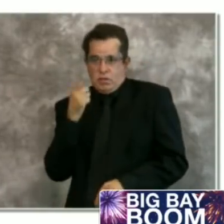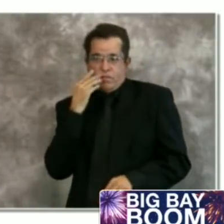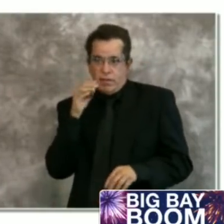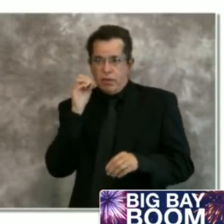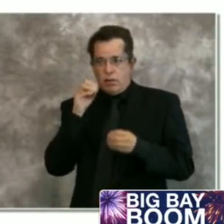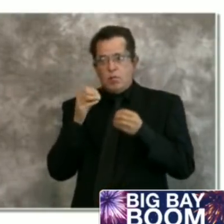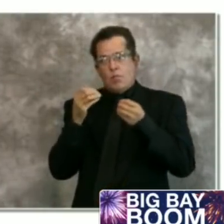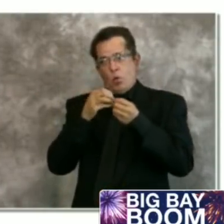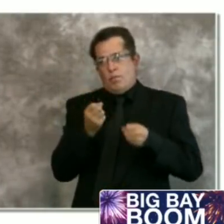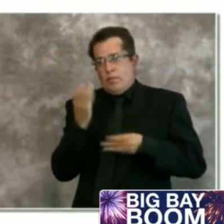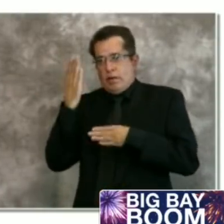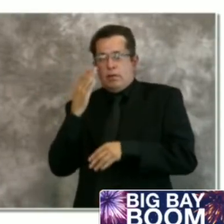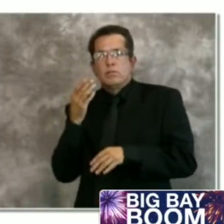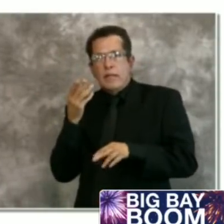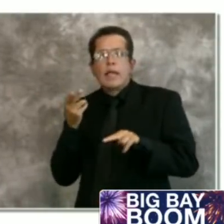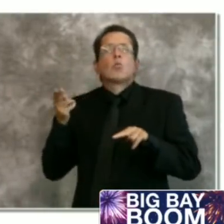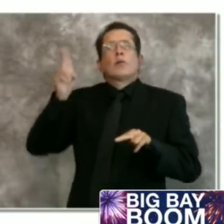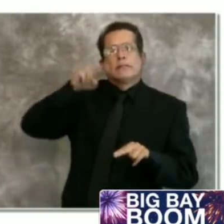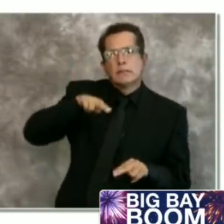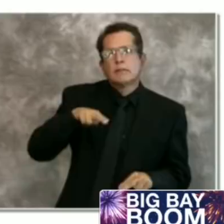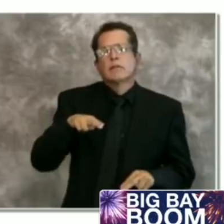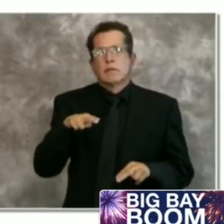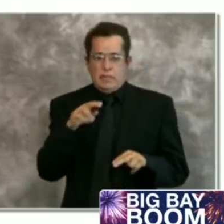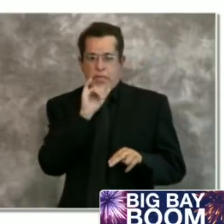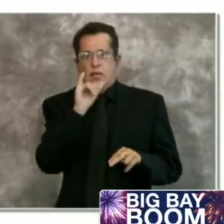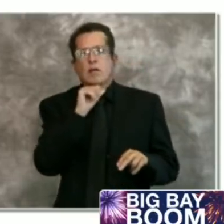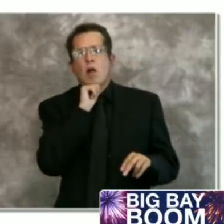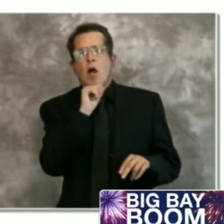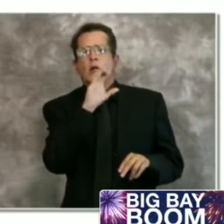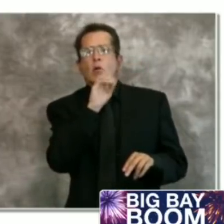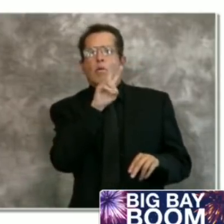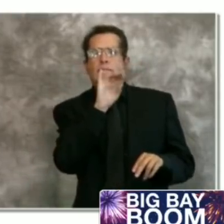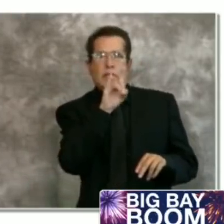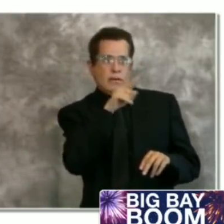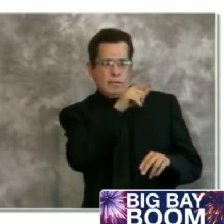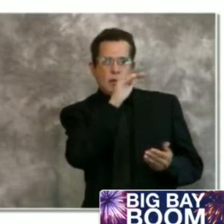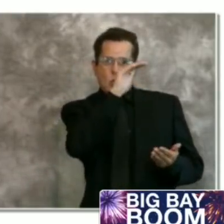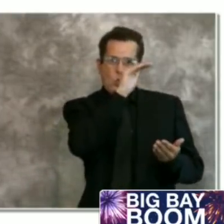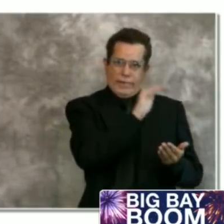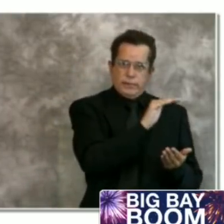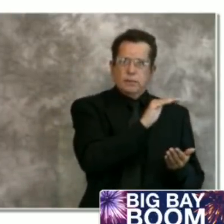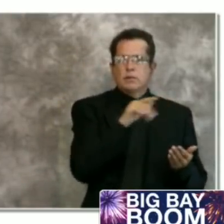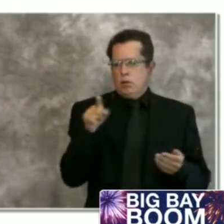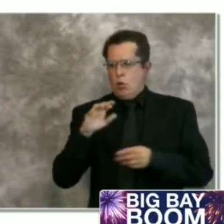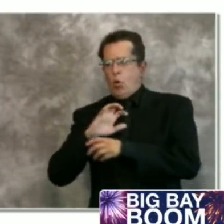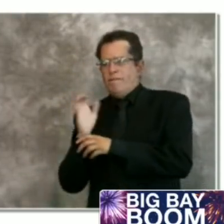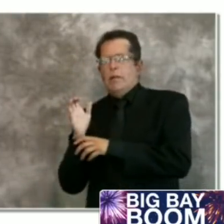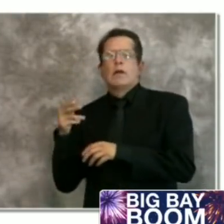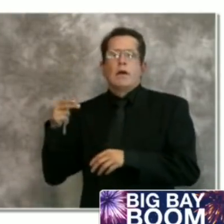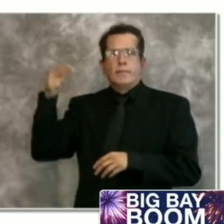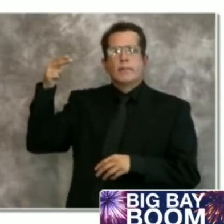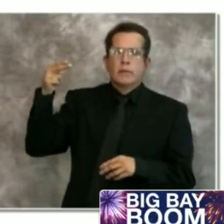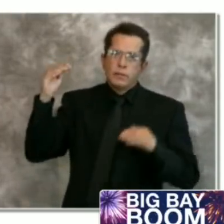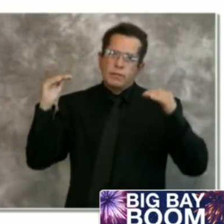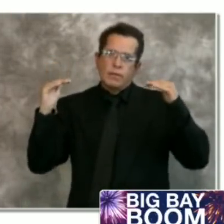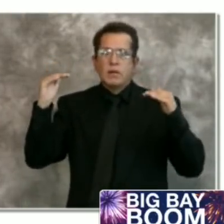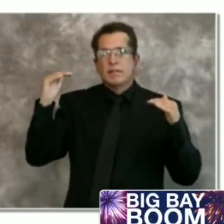HOSPITALIZATIONS AT THE BOTTOM A AND THE HOSPITALIZATION, WHAT YOU CAN SEE HERE THAT WE'VE SEEN AN INCREASE IN COVID RELATED HOSPITALIZATIONS